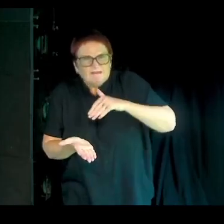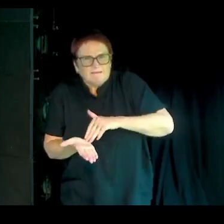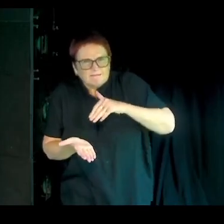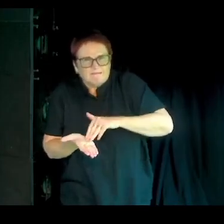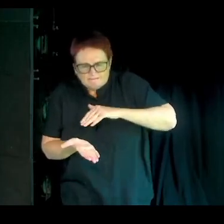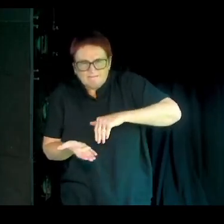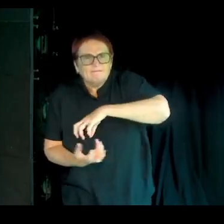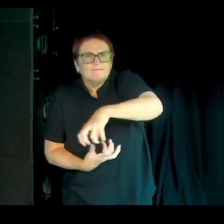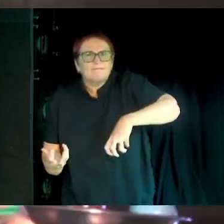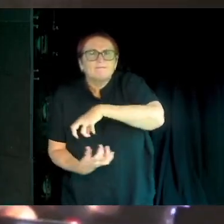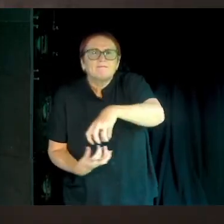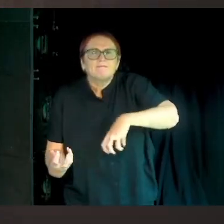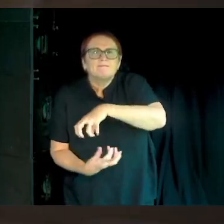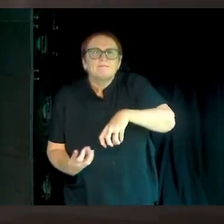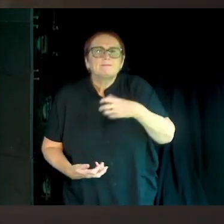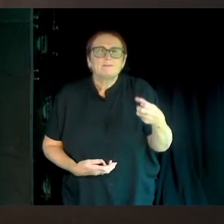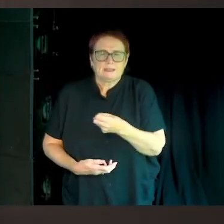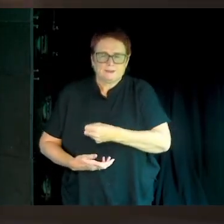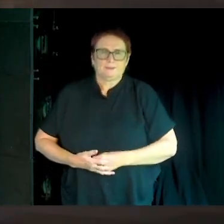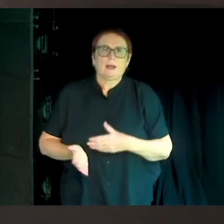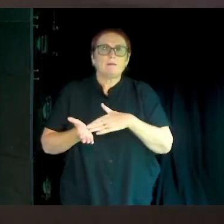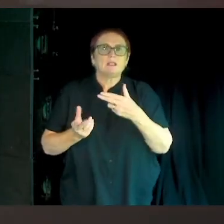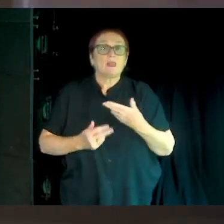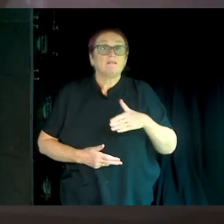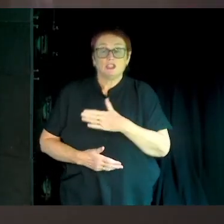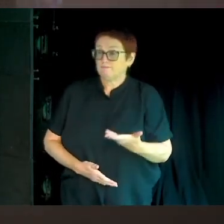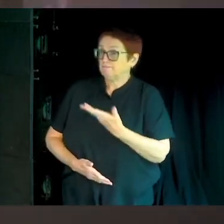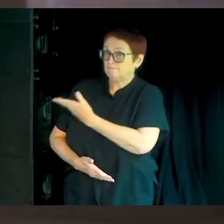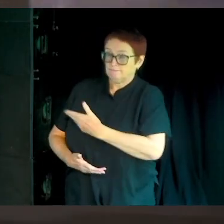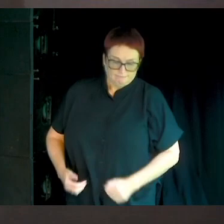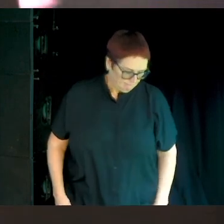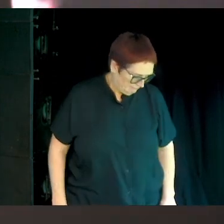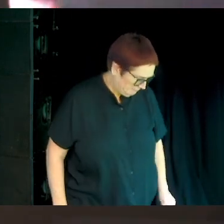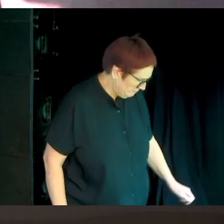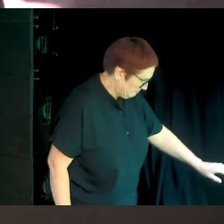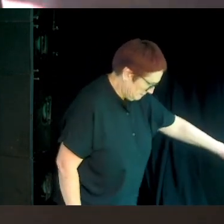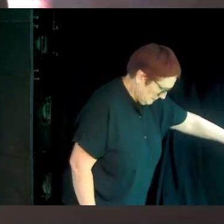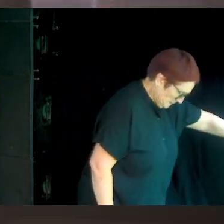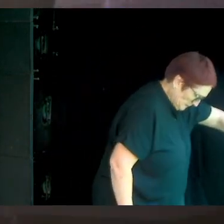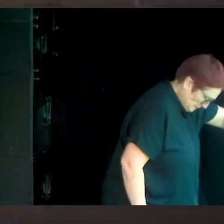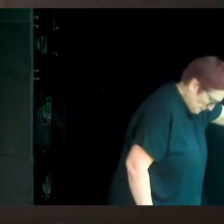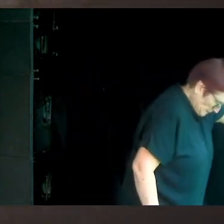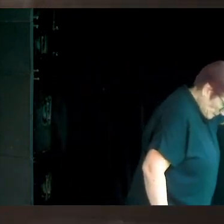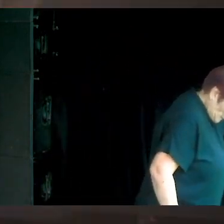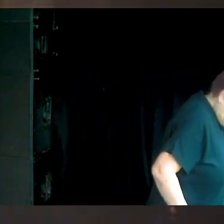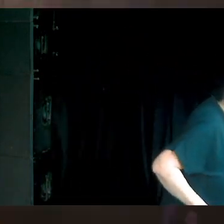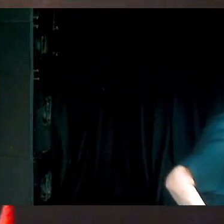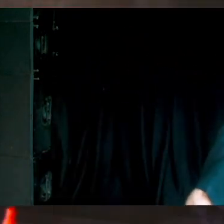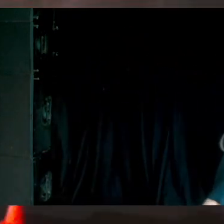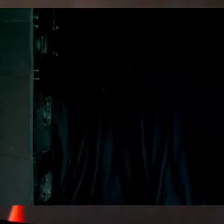and tuna together so over to you emily so you got butter in the tuna and everything and break